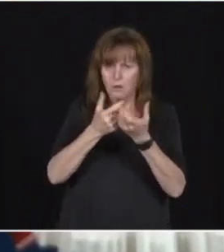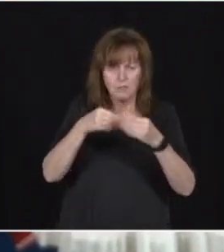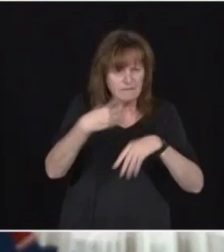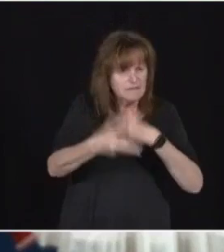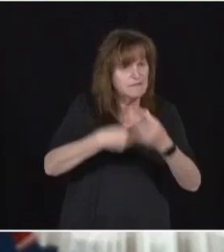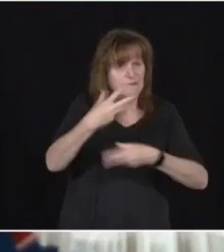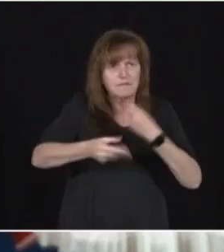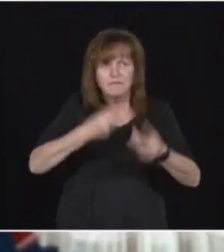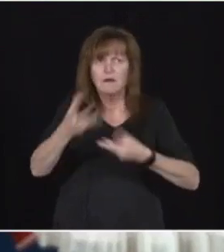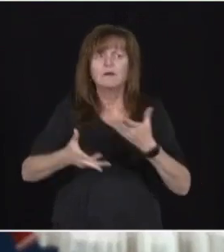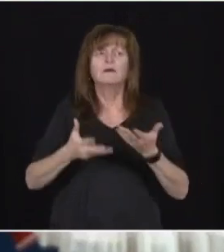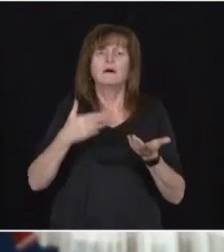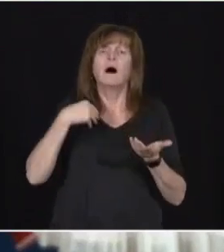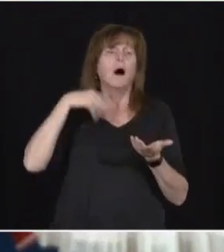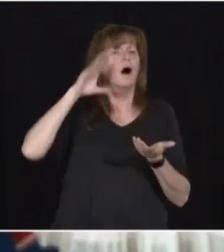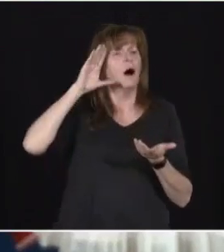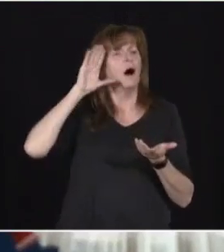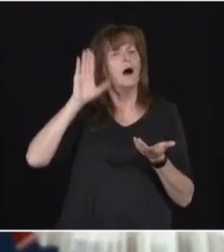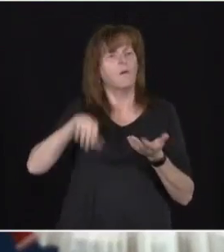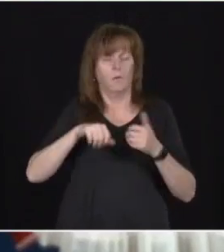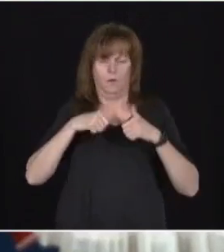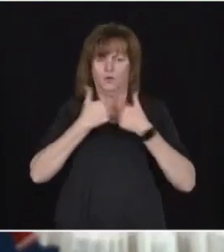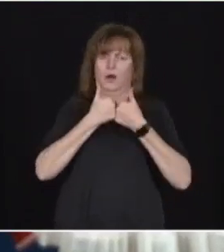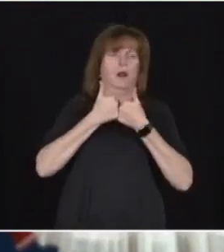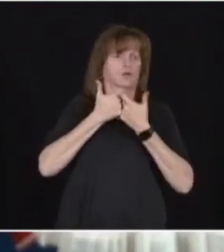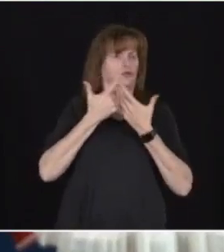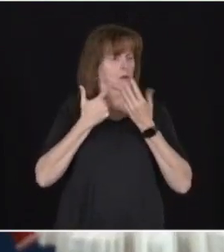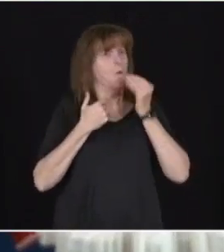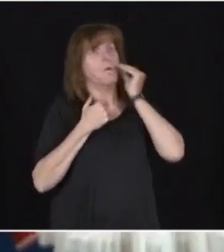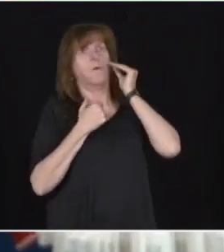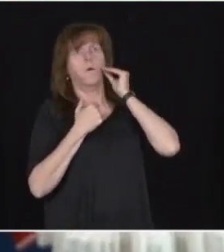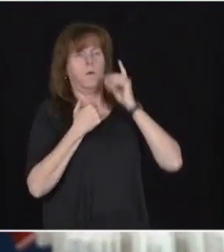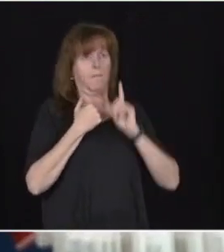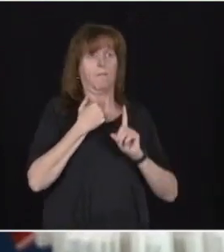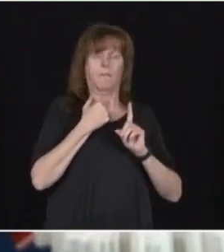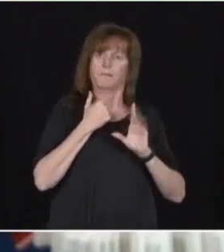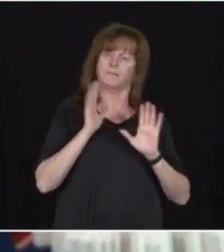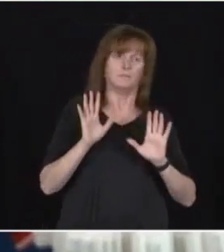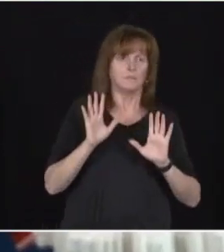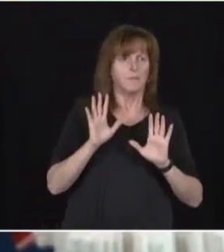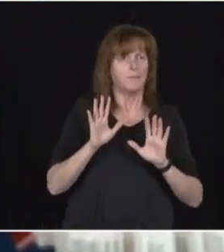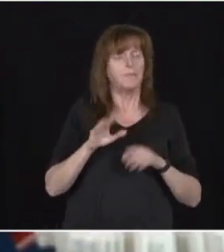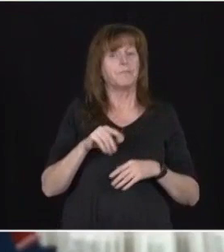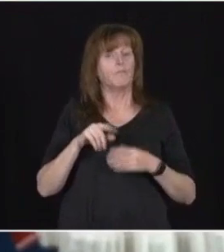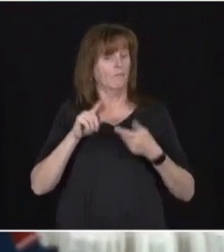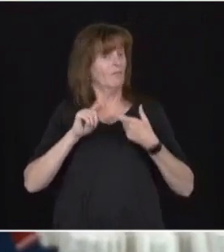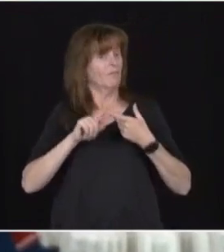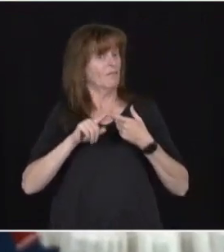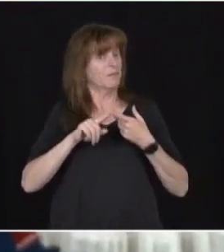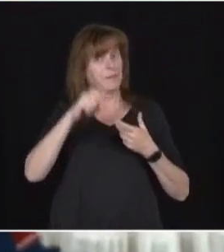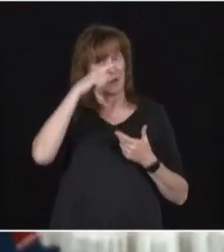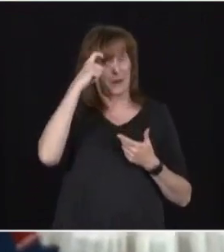that those members are supporting those families. Providing as much support as possible to offset the challenge for the parents.